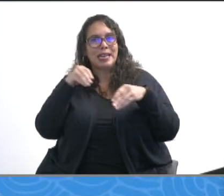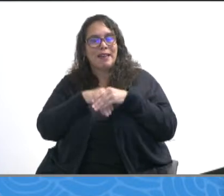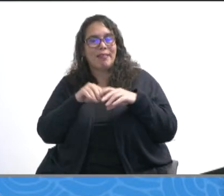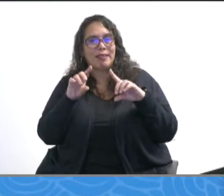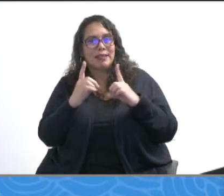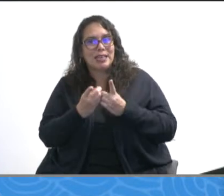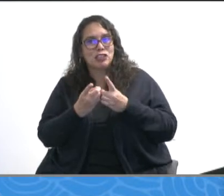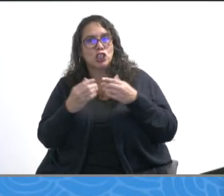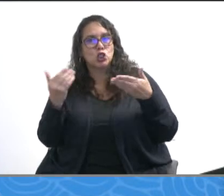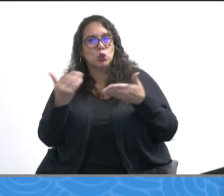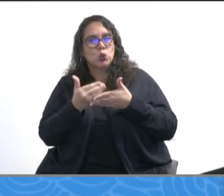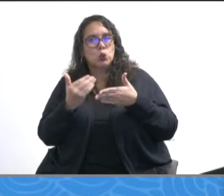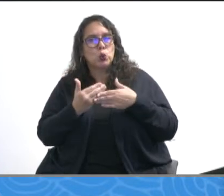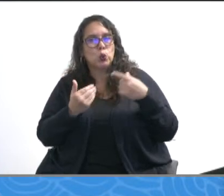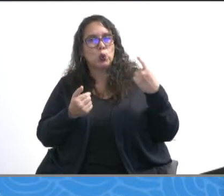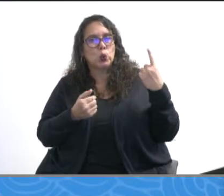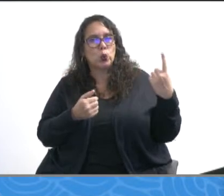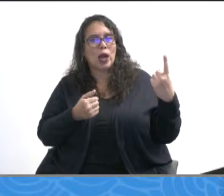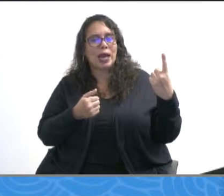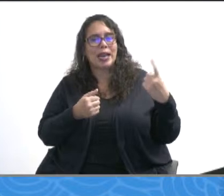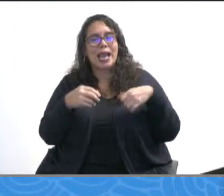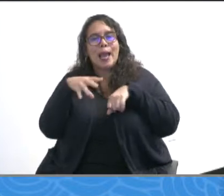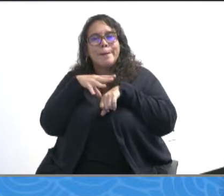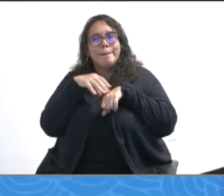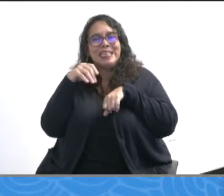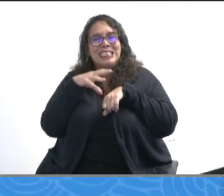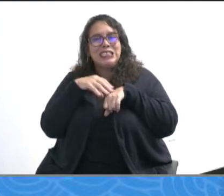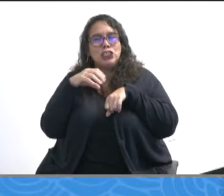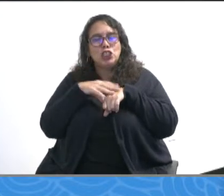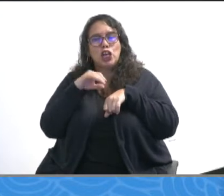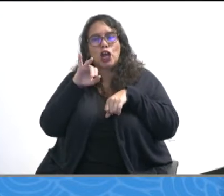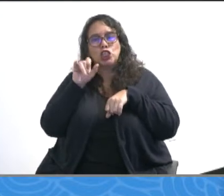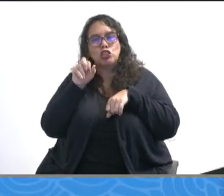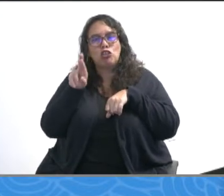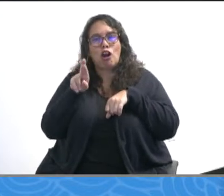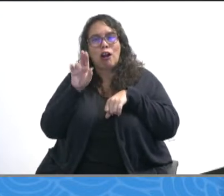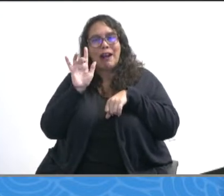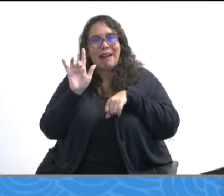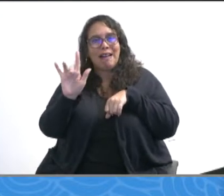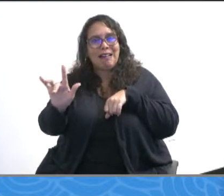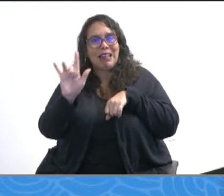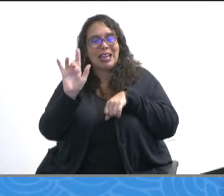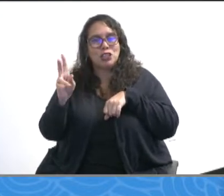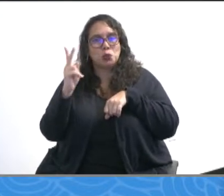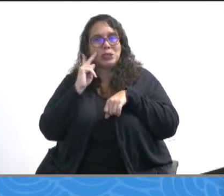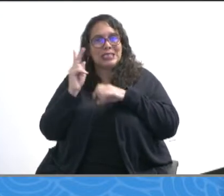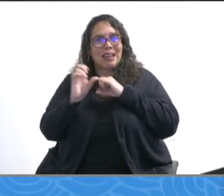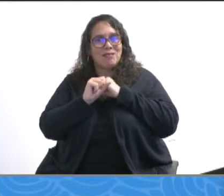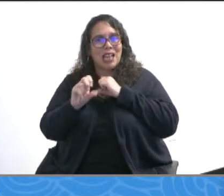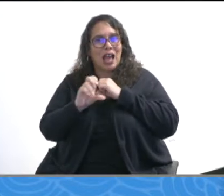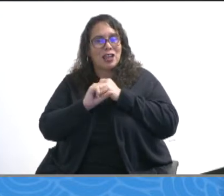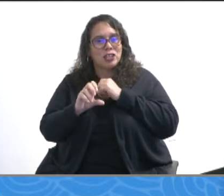this new one here is Peach Jar. And when you click on that, you'll see flyers from anything